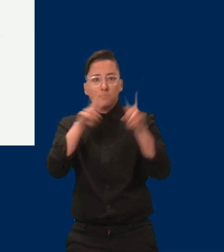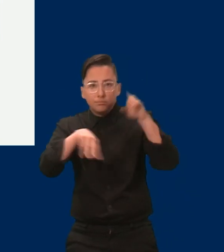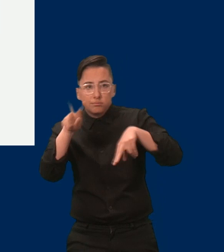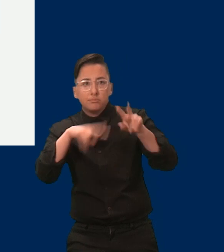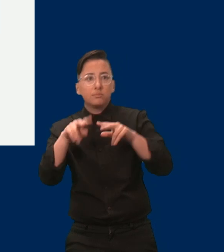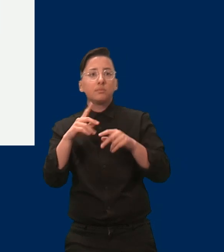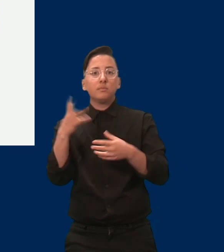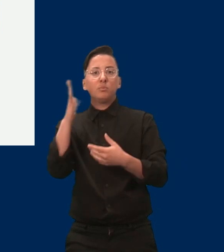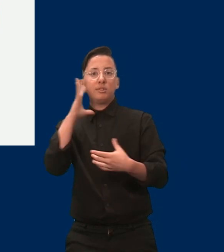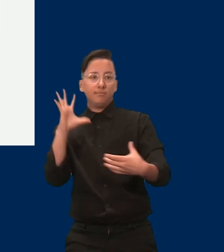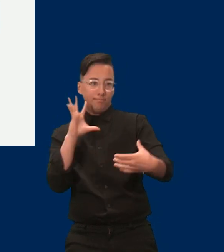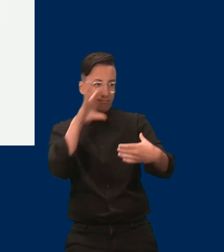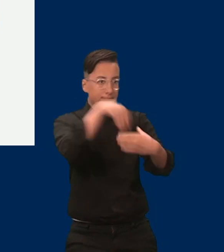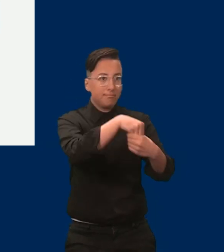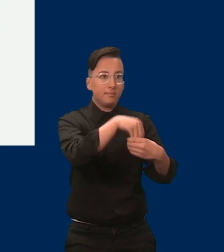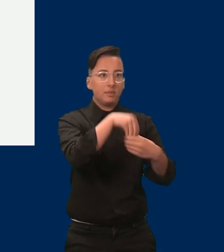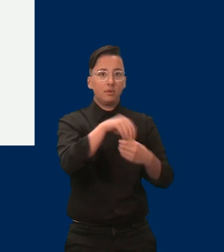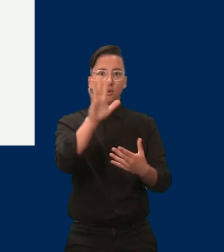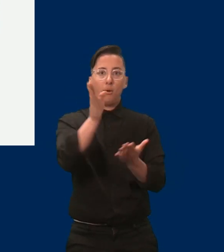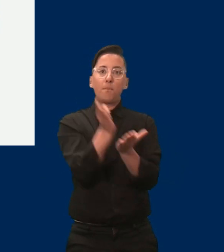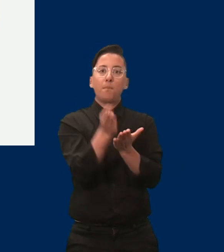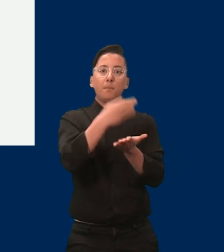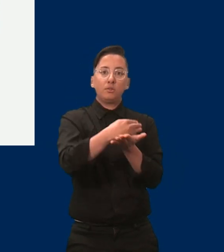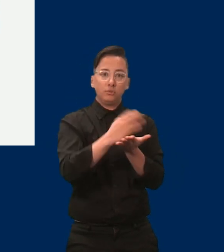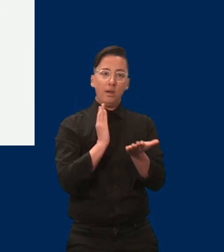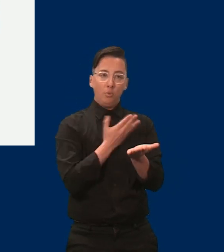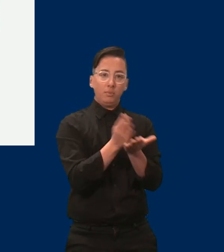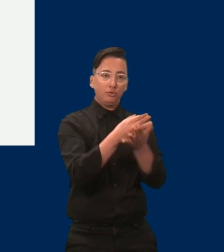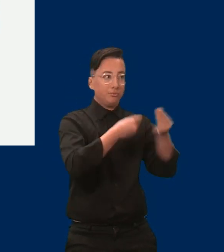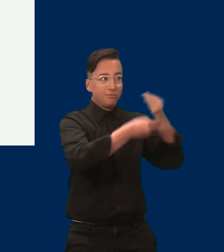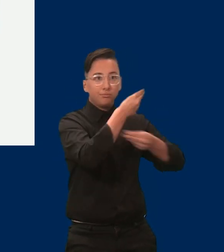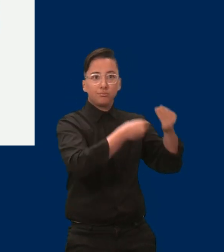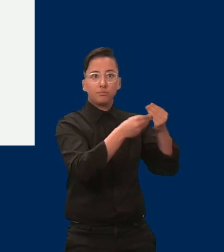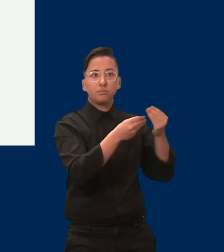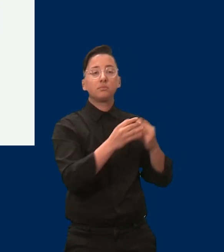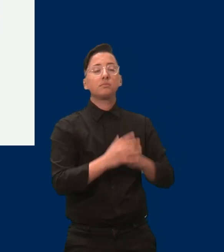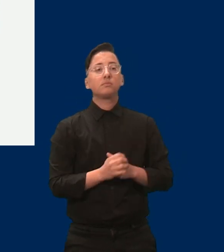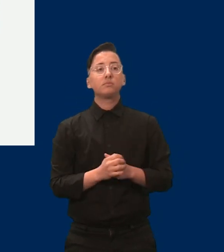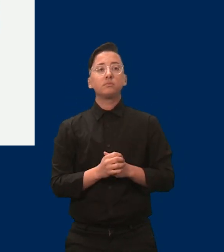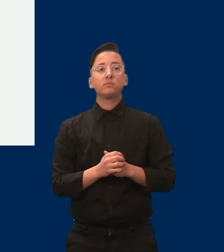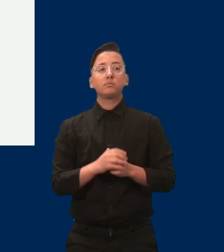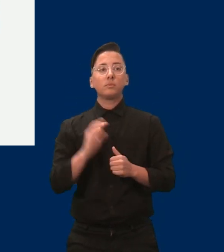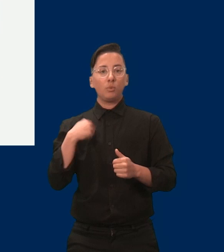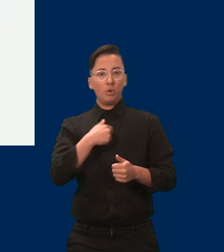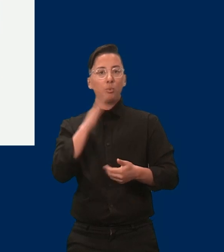And then we will work together, as the Lieutenant Governor often says, both on the inside and outside work